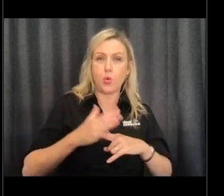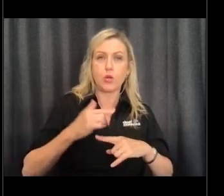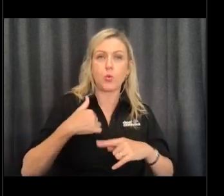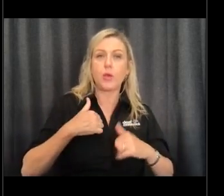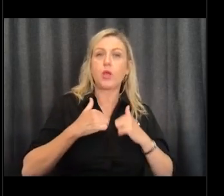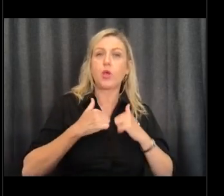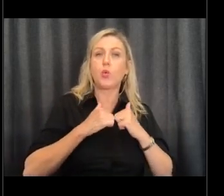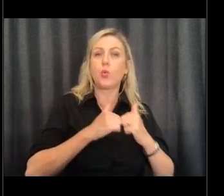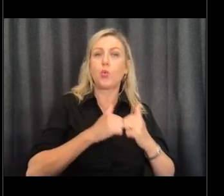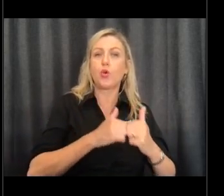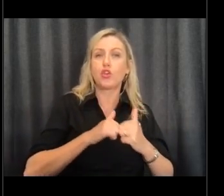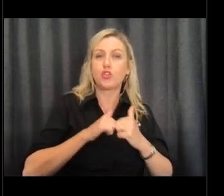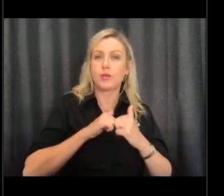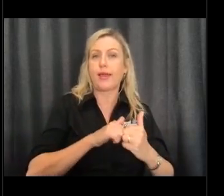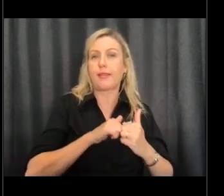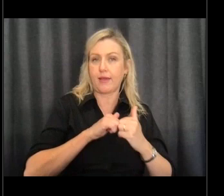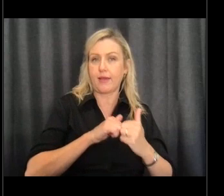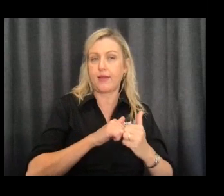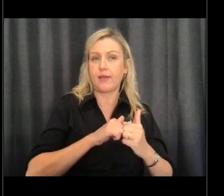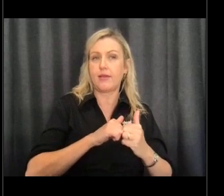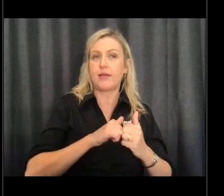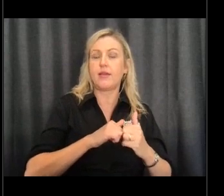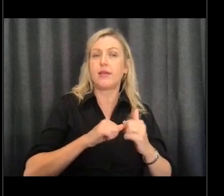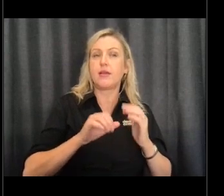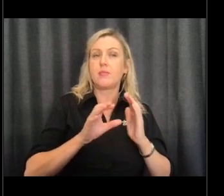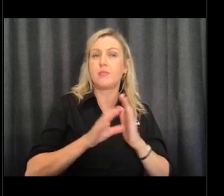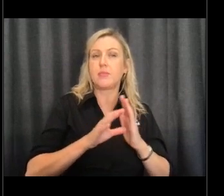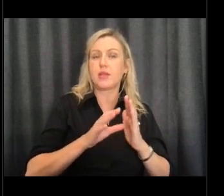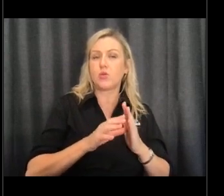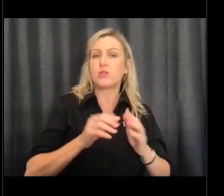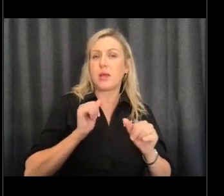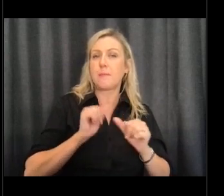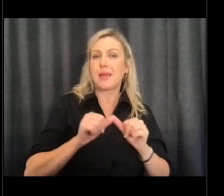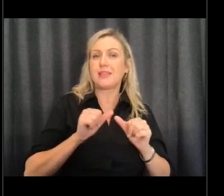much as possible because clients get better results when there's more brains on things